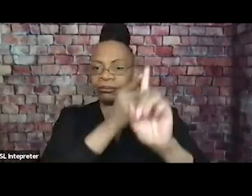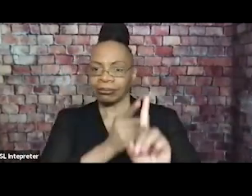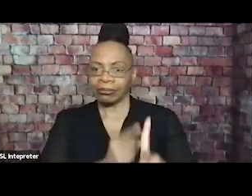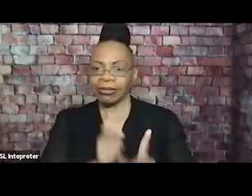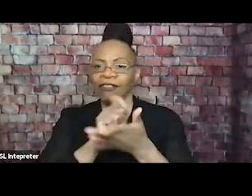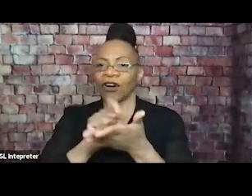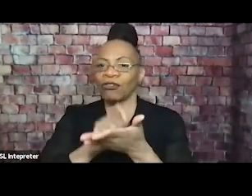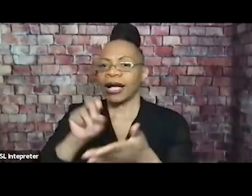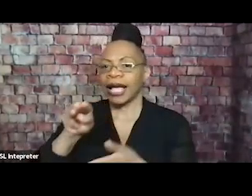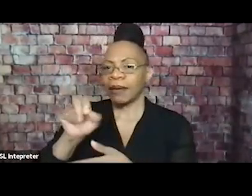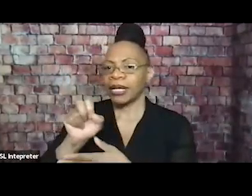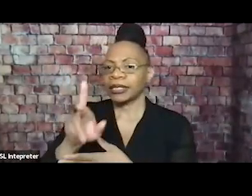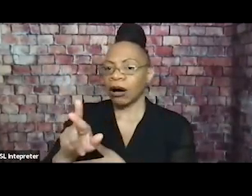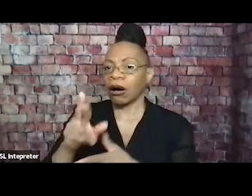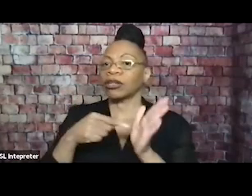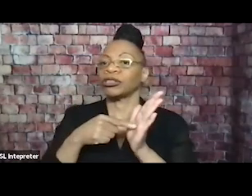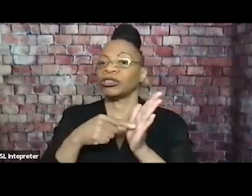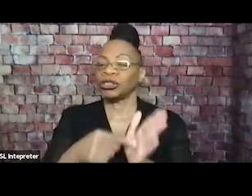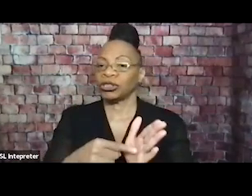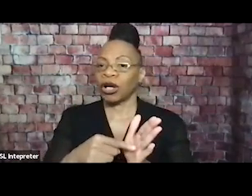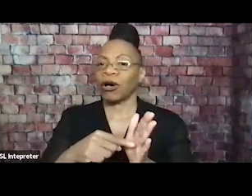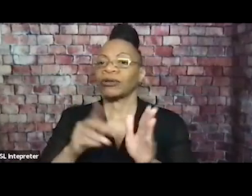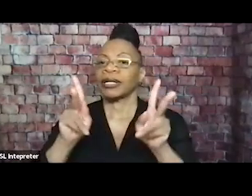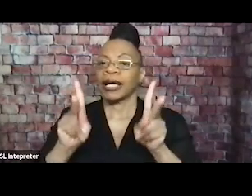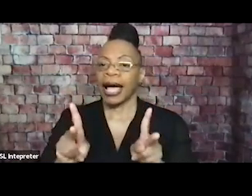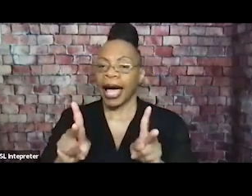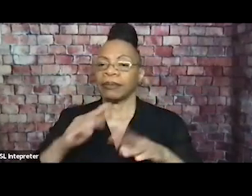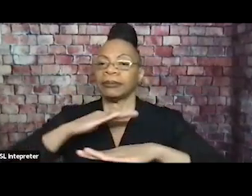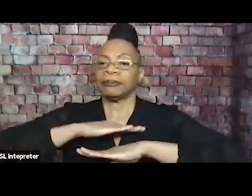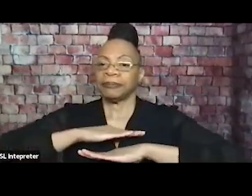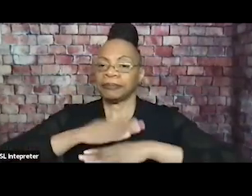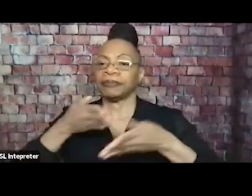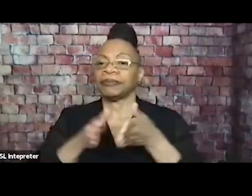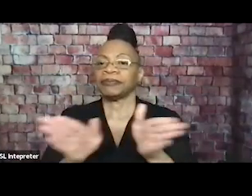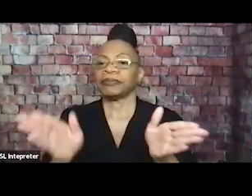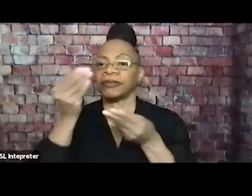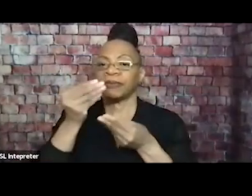it's to show that an applicant meets the general definition of disability. They have an impairment